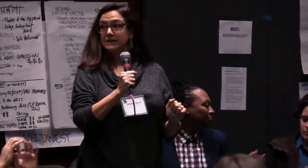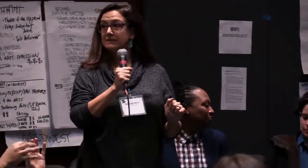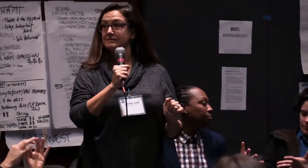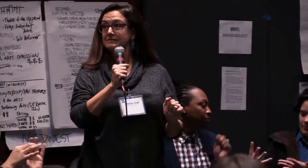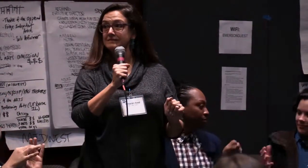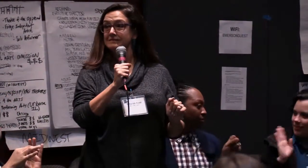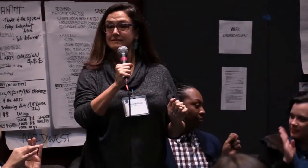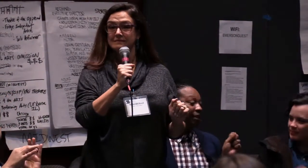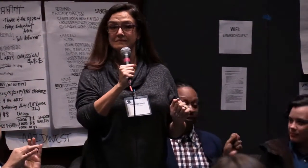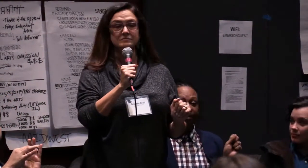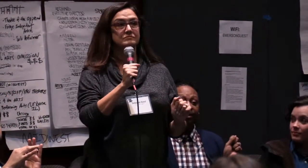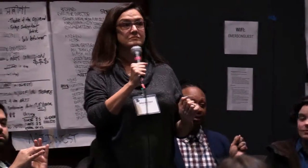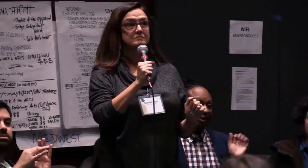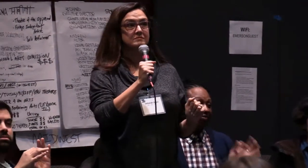Ready? WOMAN: Wait for the camera.